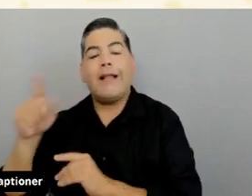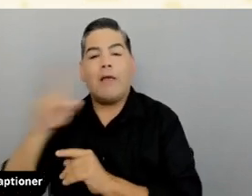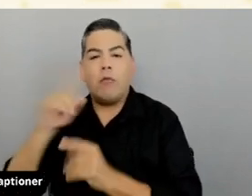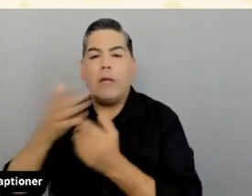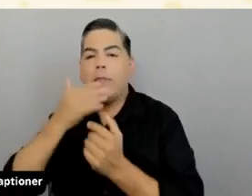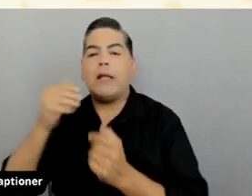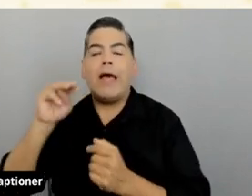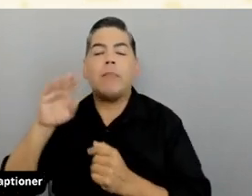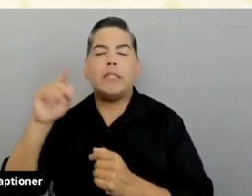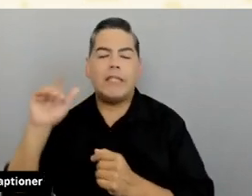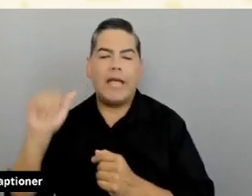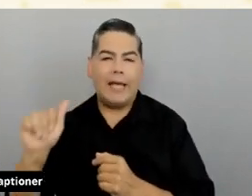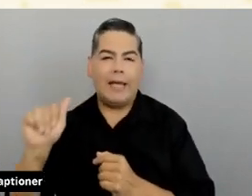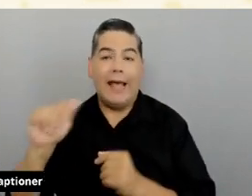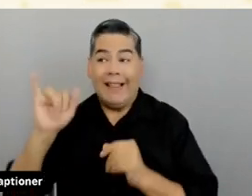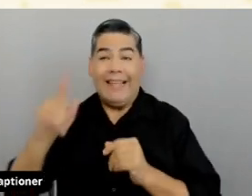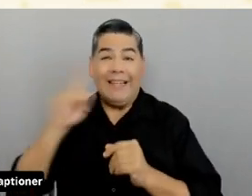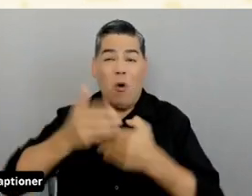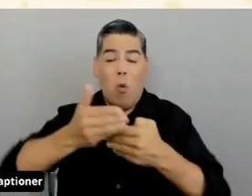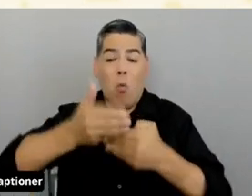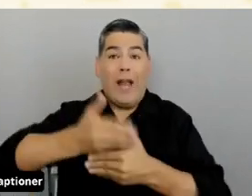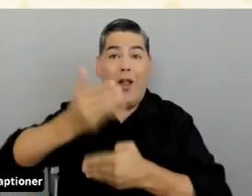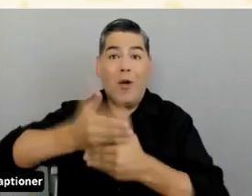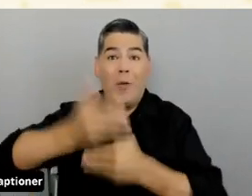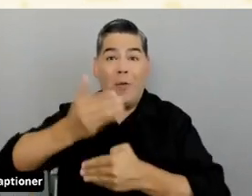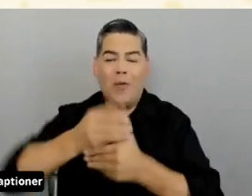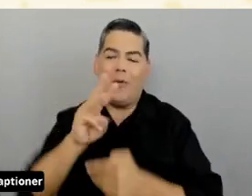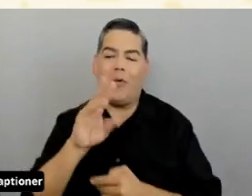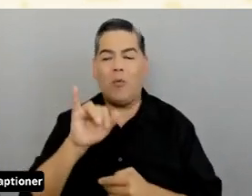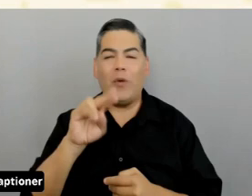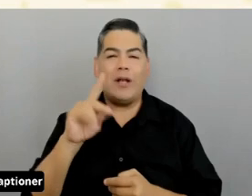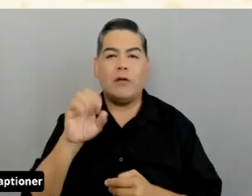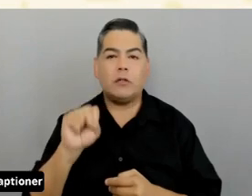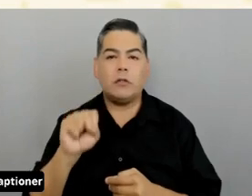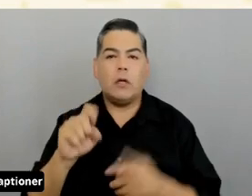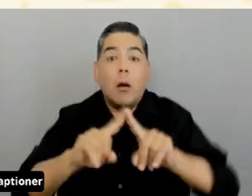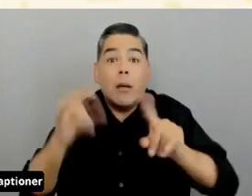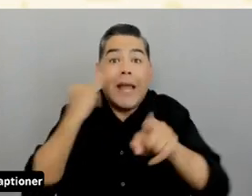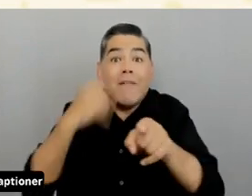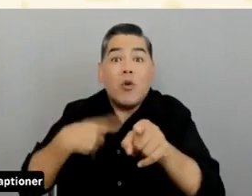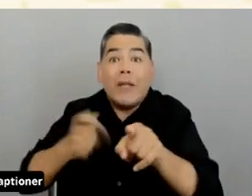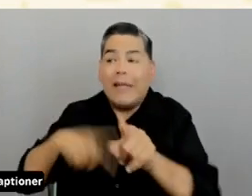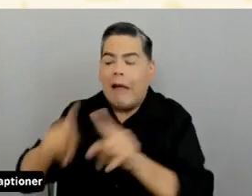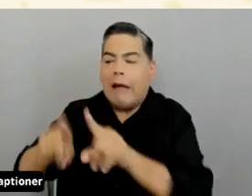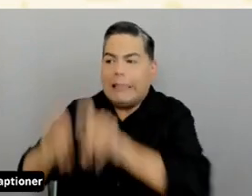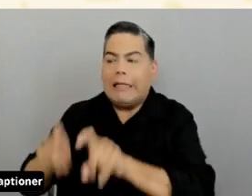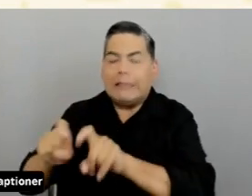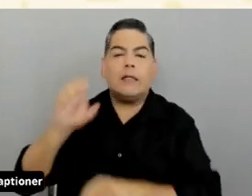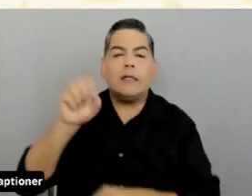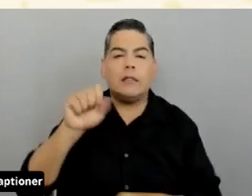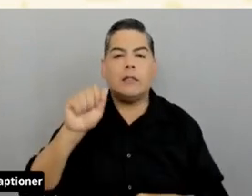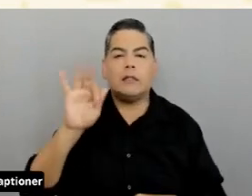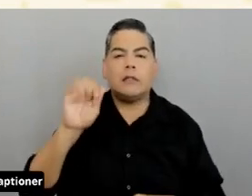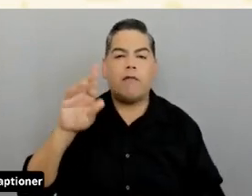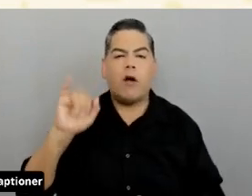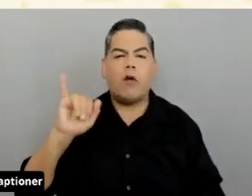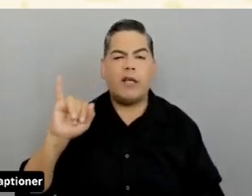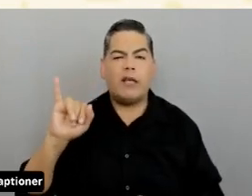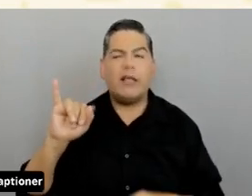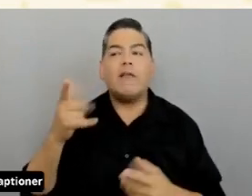But what is going on if you need to test your product in Safari, on a Mac? What will be the screen reader?